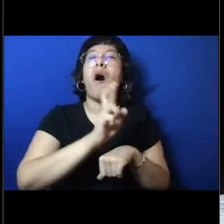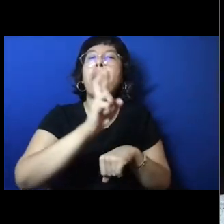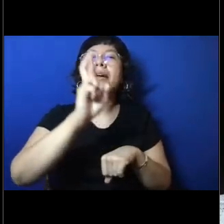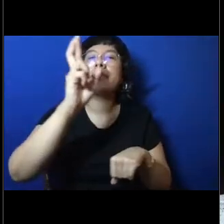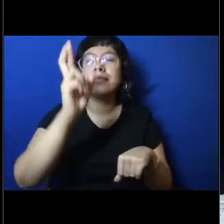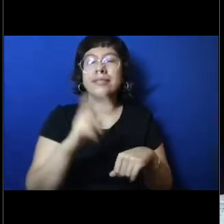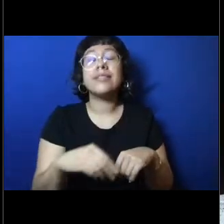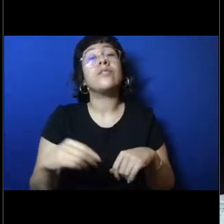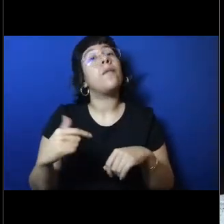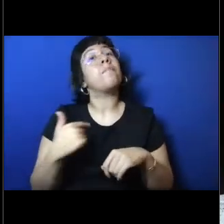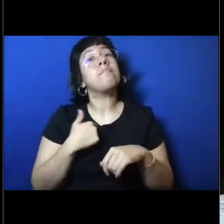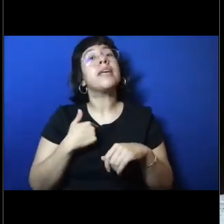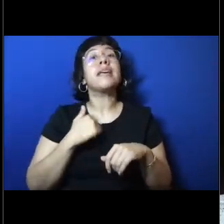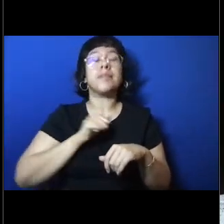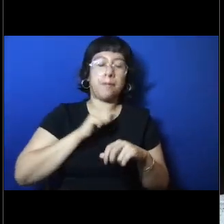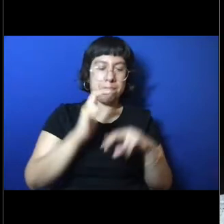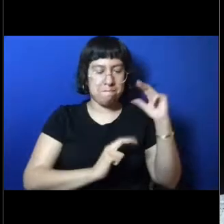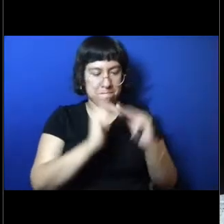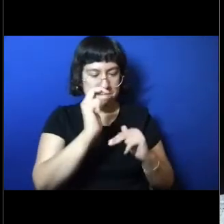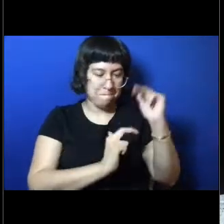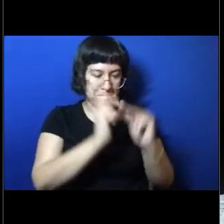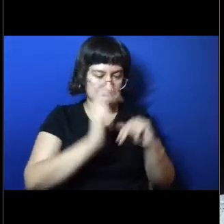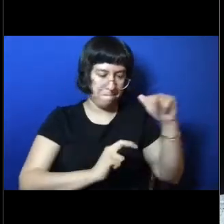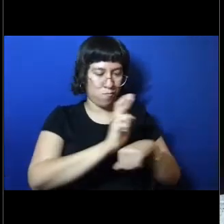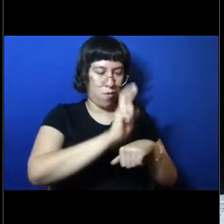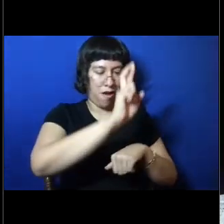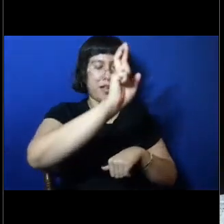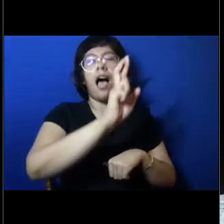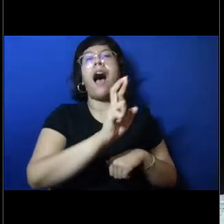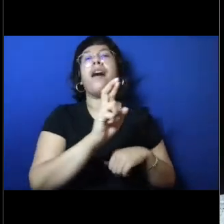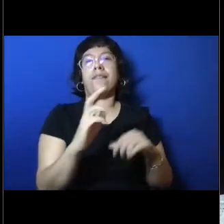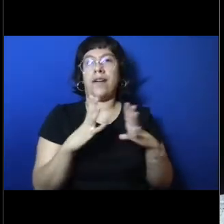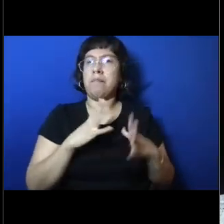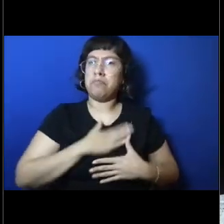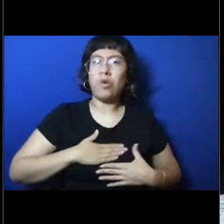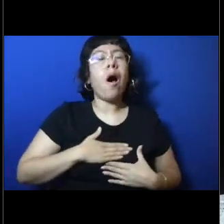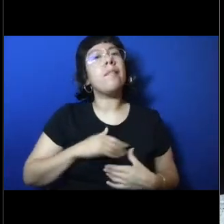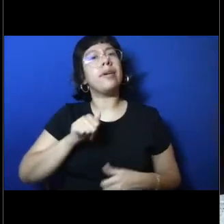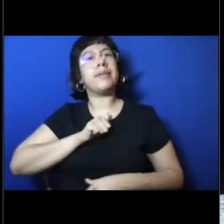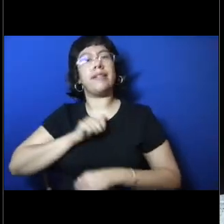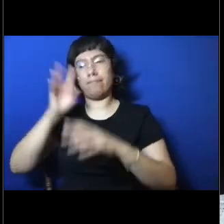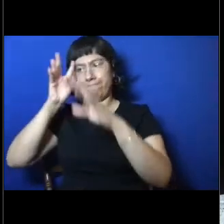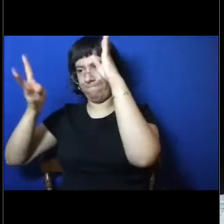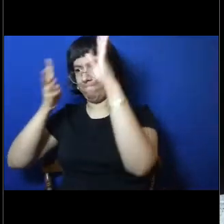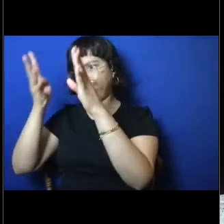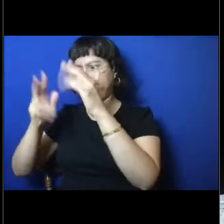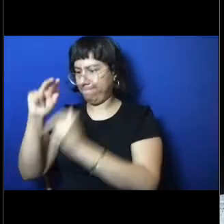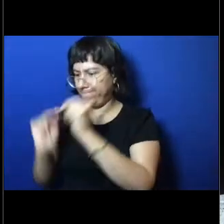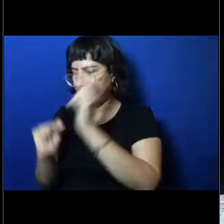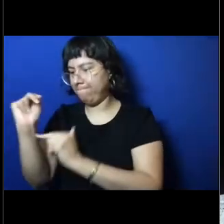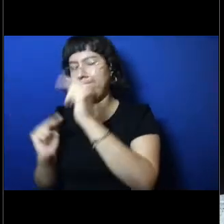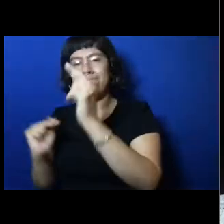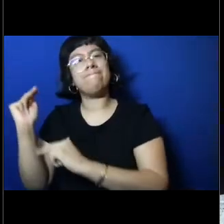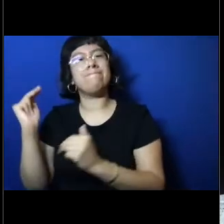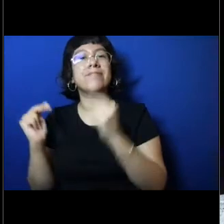and then I started deviating and building things on my own and figuring out things that worked and didn't work it's about discovery. And that's kind of what engineering is all about